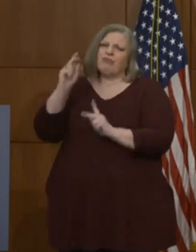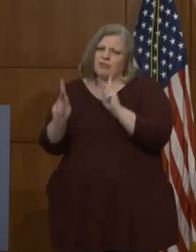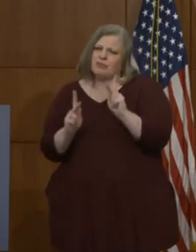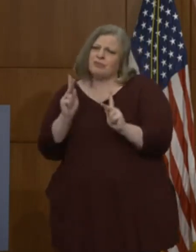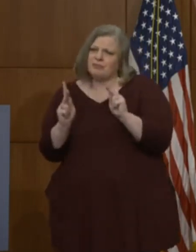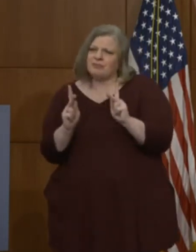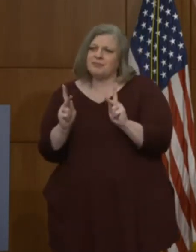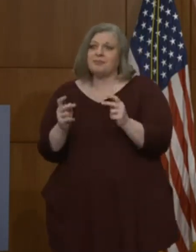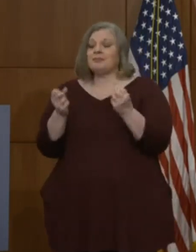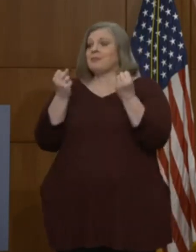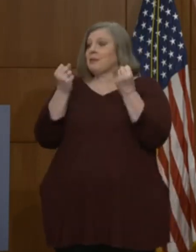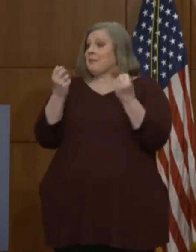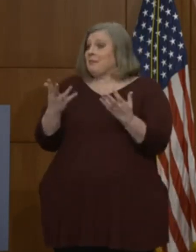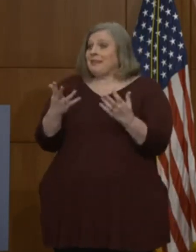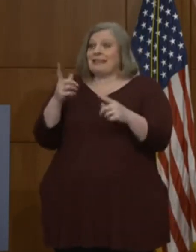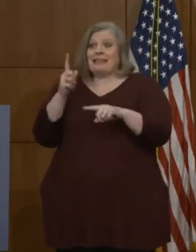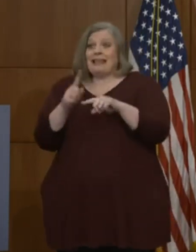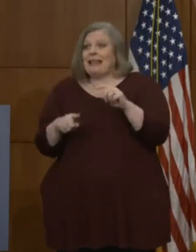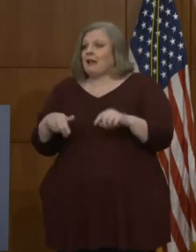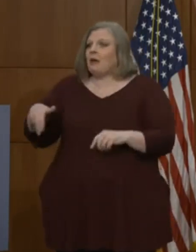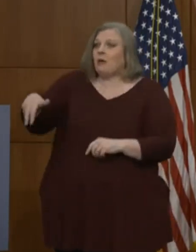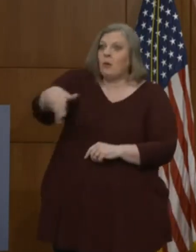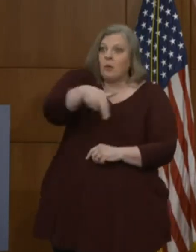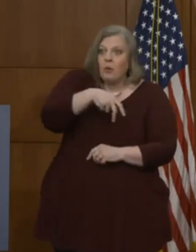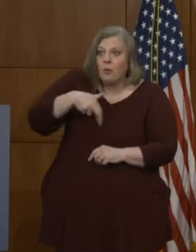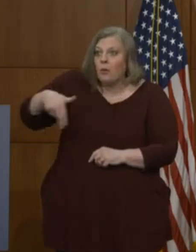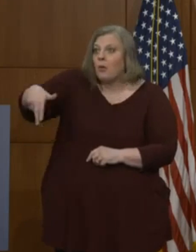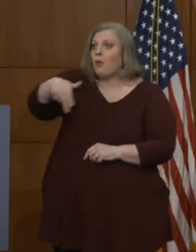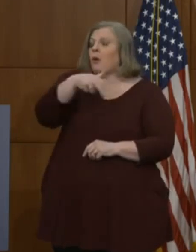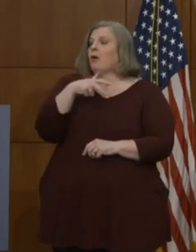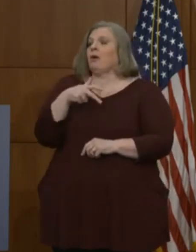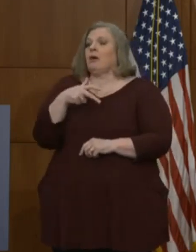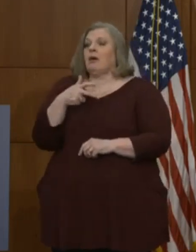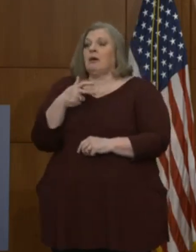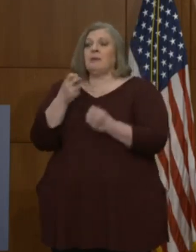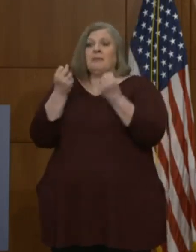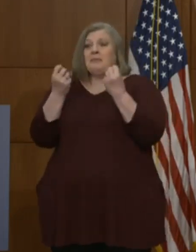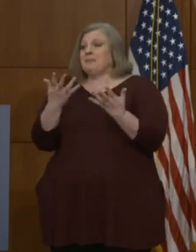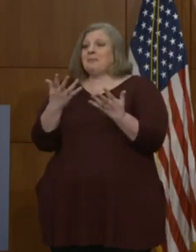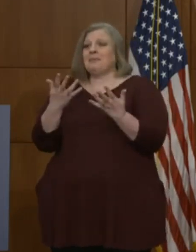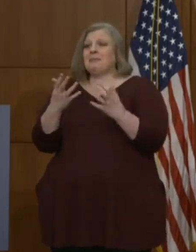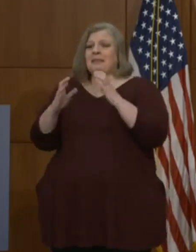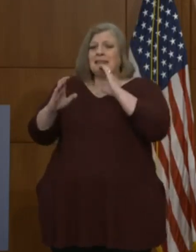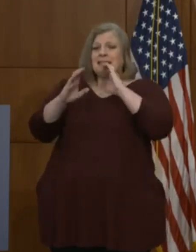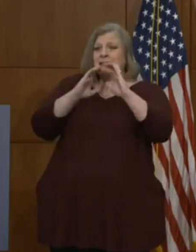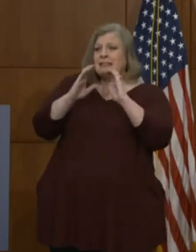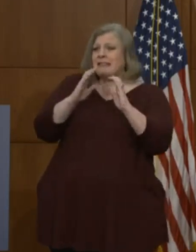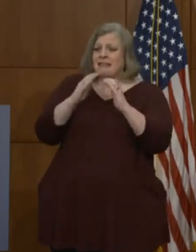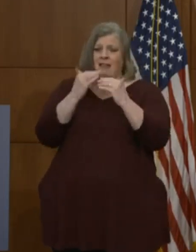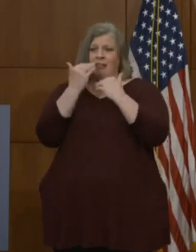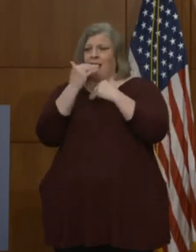FACILITIES OF MOST OF THEM ARE ARE ELDERLY- A LOT OF THEM ARE ARE ELDERLY- A LOT OF THEM ARE NON AMBULATORY THEY THEY DON’T NON AMBULATORY THEY THEY DON’T WALK. A LOT OF THEM ARE UNABLE